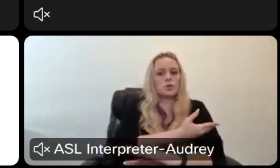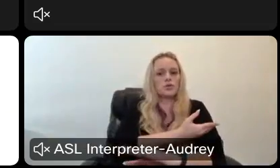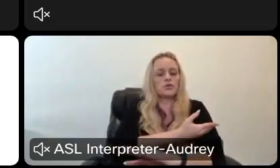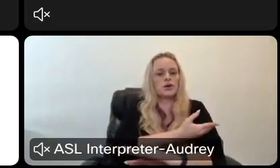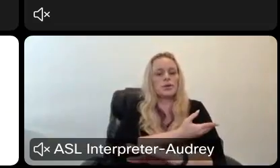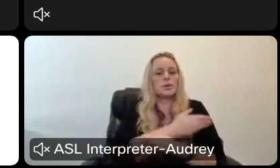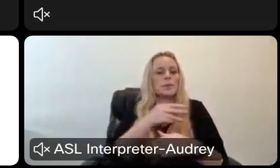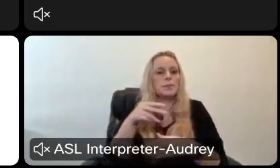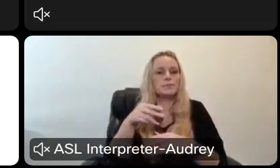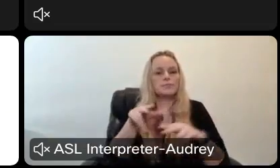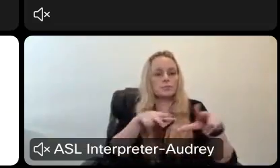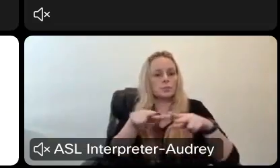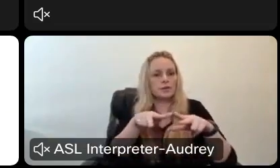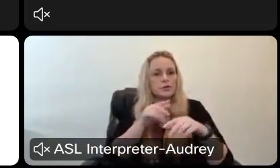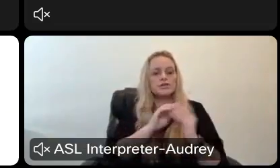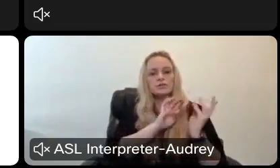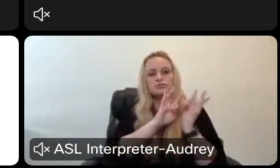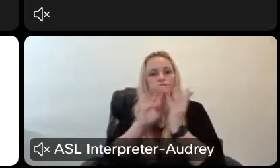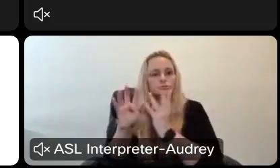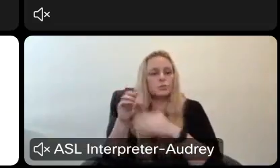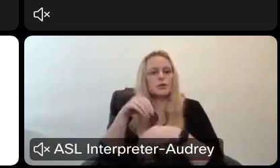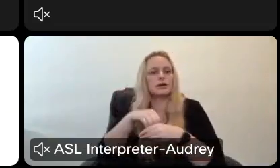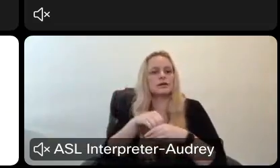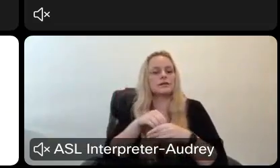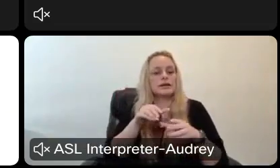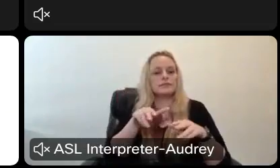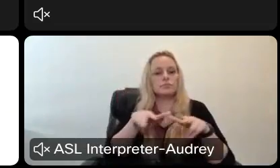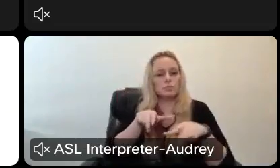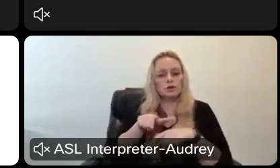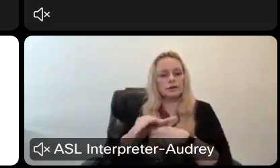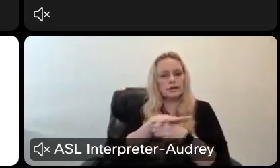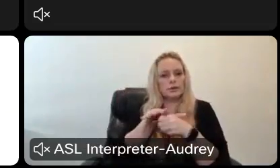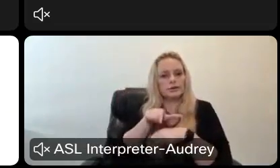Within the available sidewalk area.